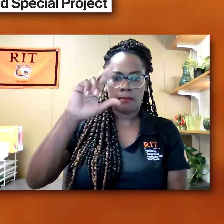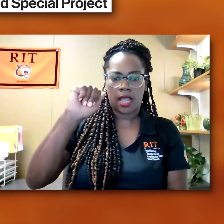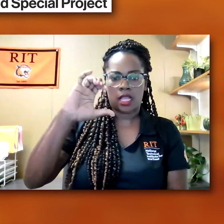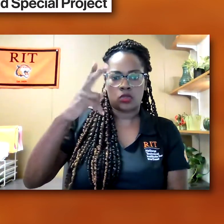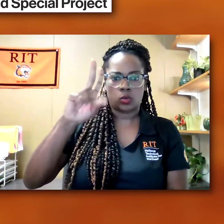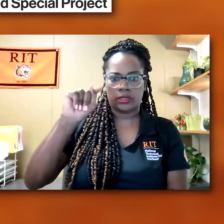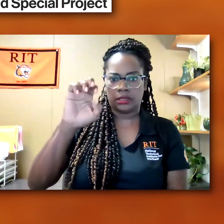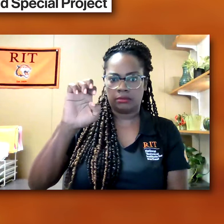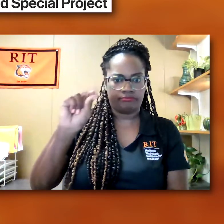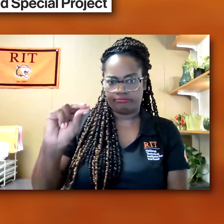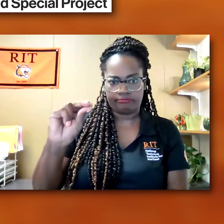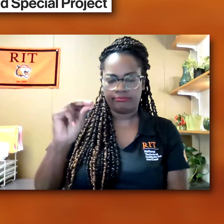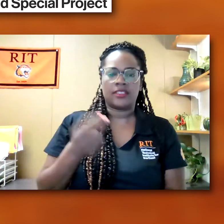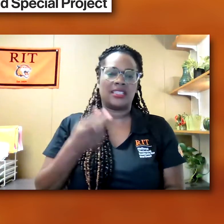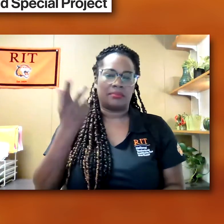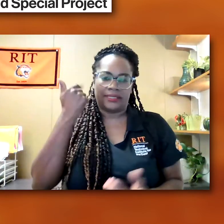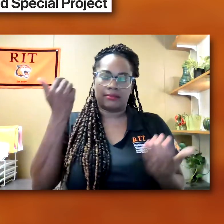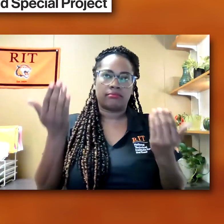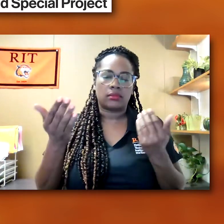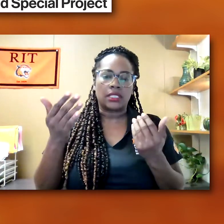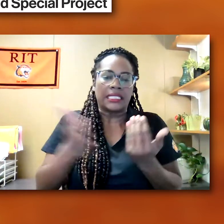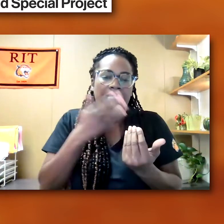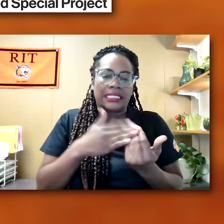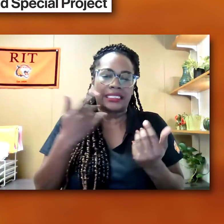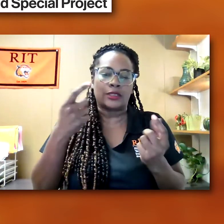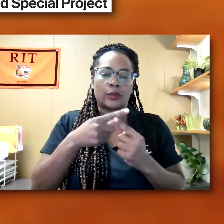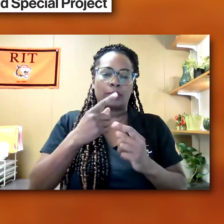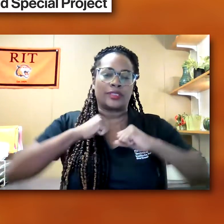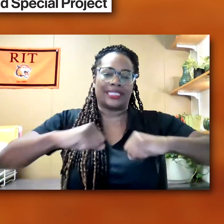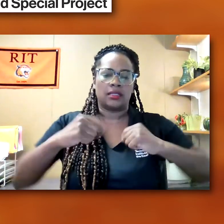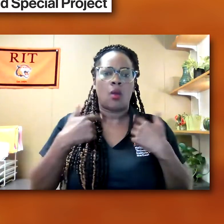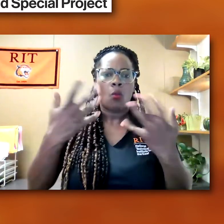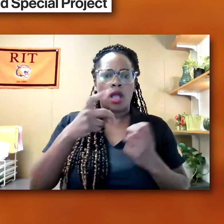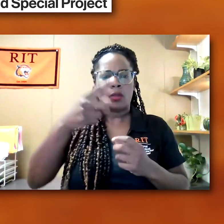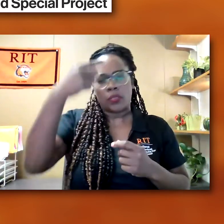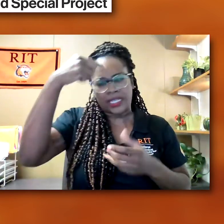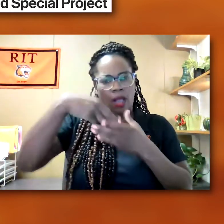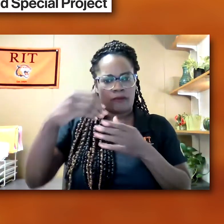and you cannot use any sort of parachutes or flotation devices because it's really easy